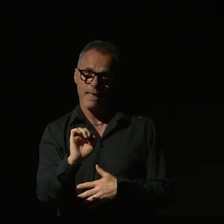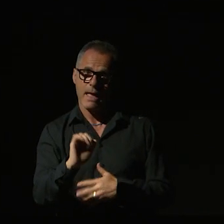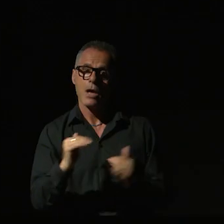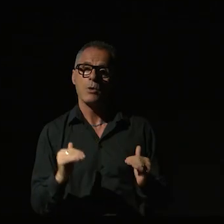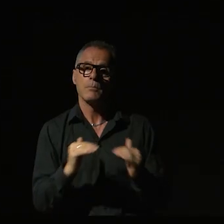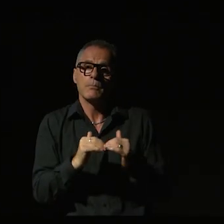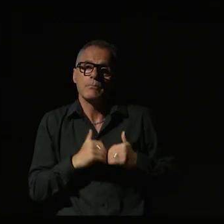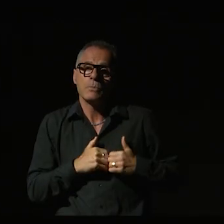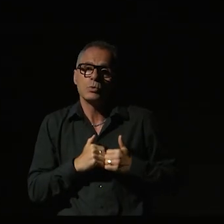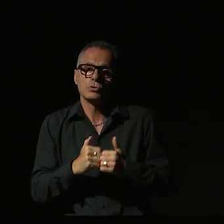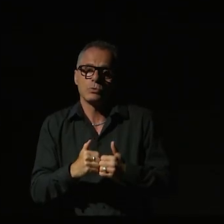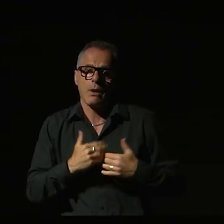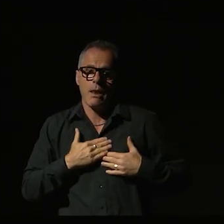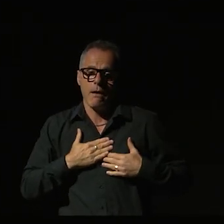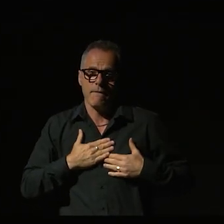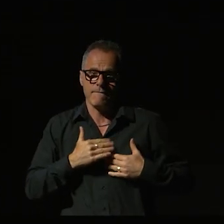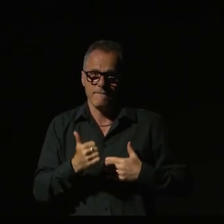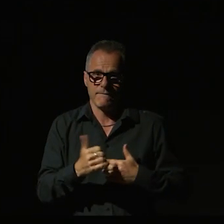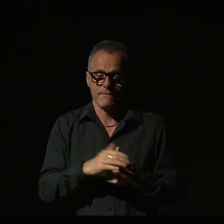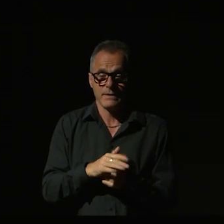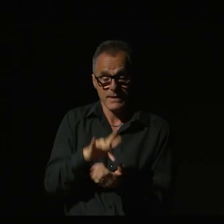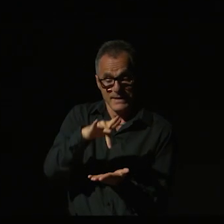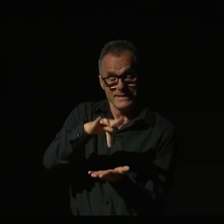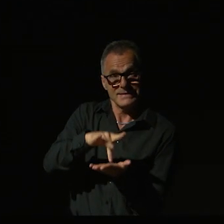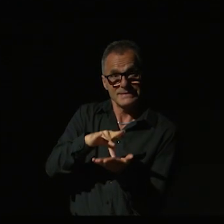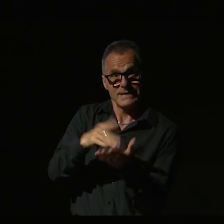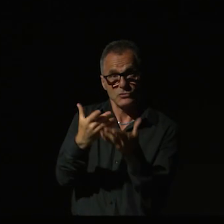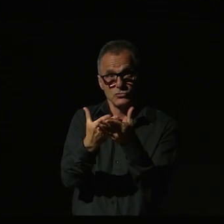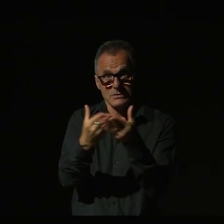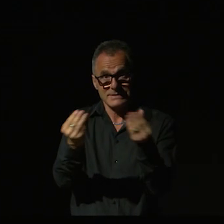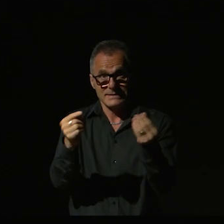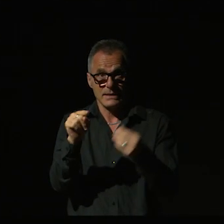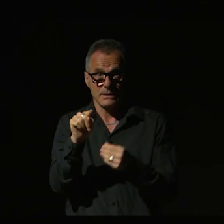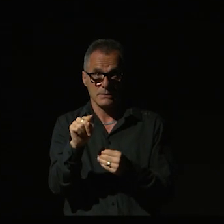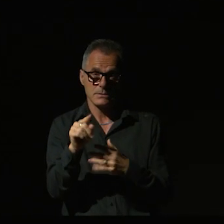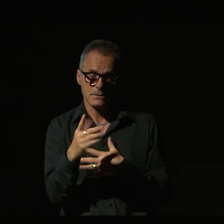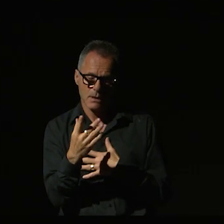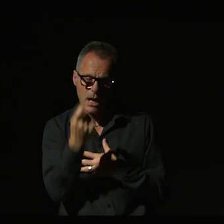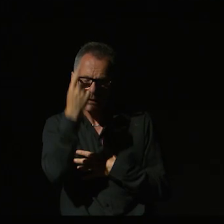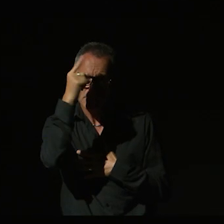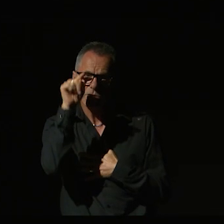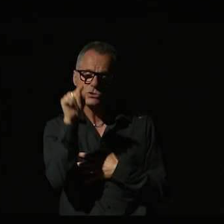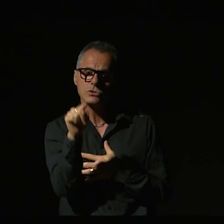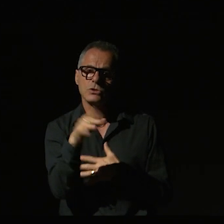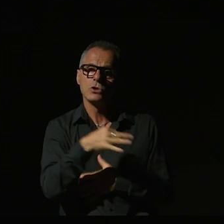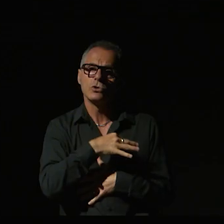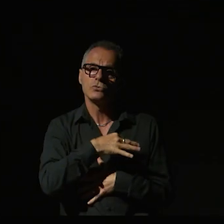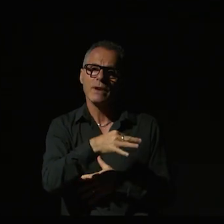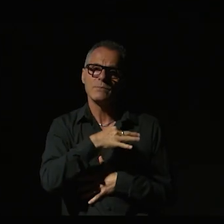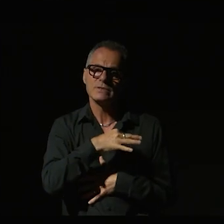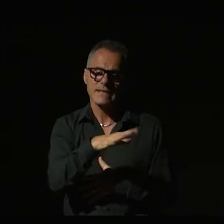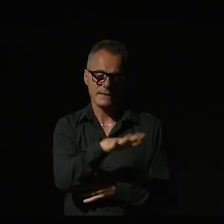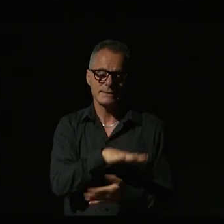Along these lines, the central scenes were then understood as representing divine reward